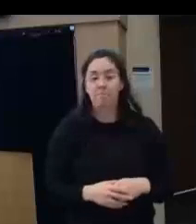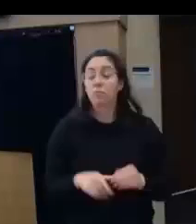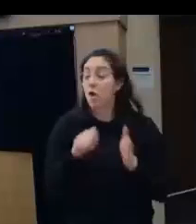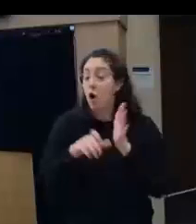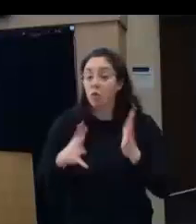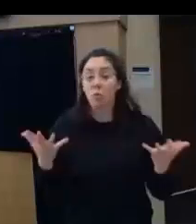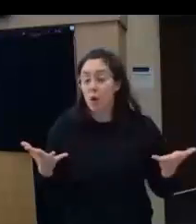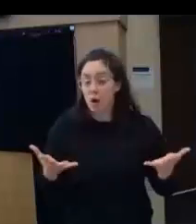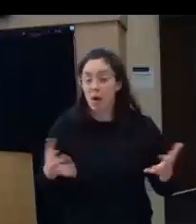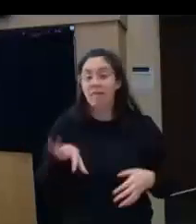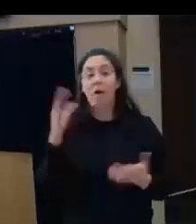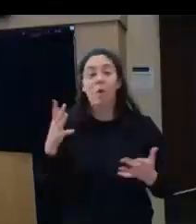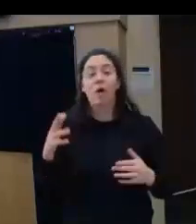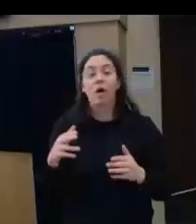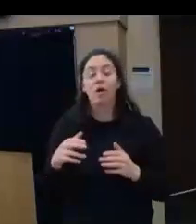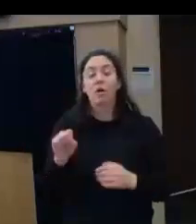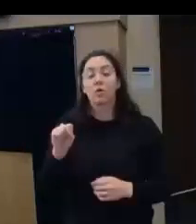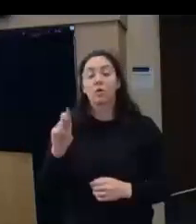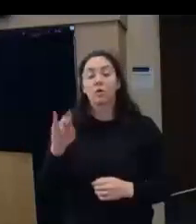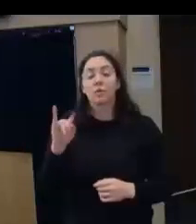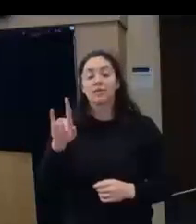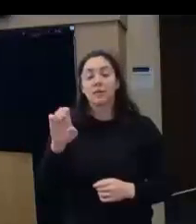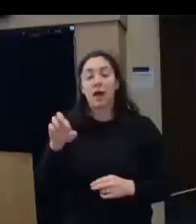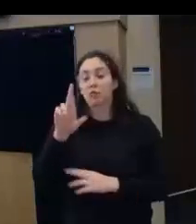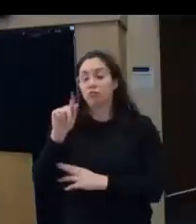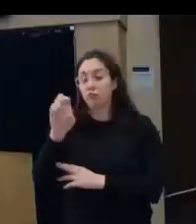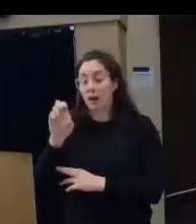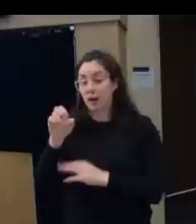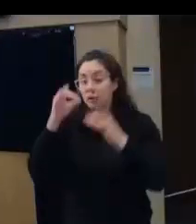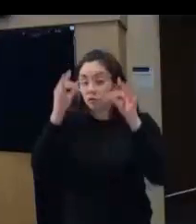that the suicide rate uh was determined to be similar between study patients and the general